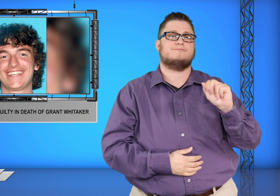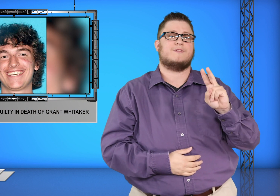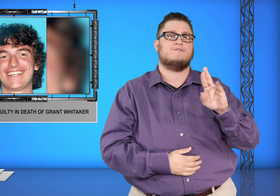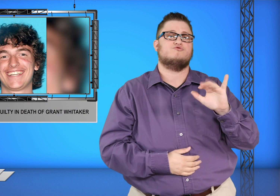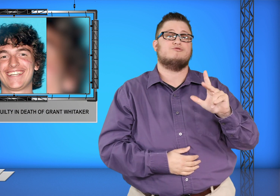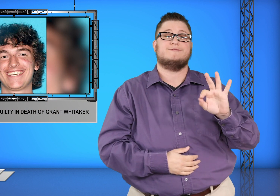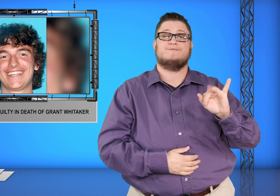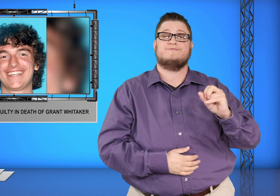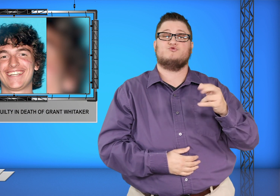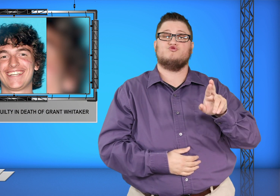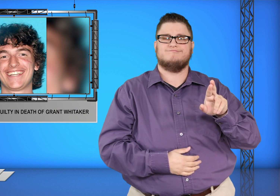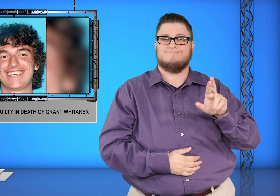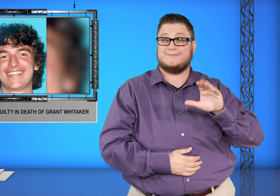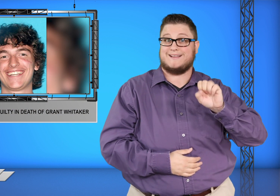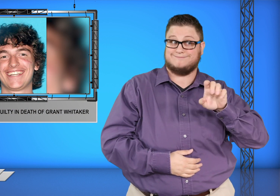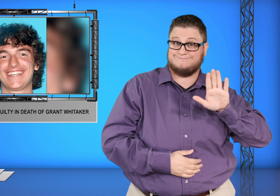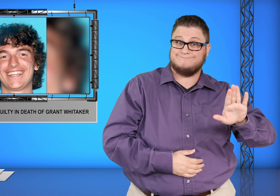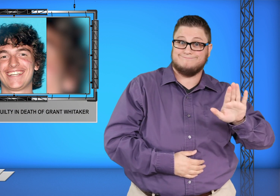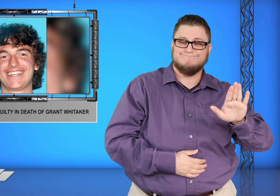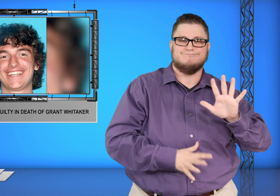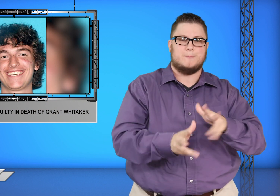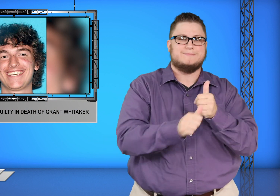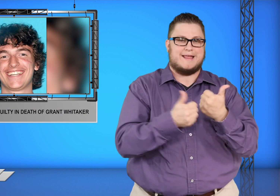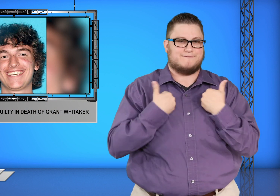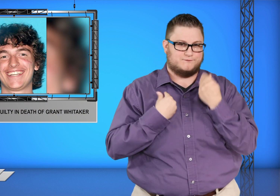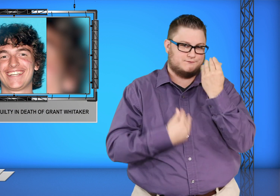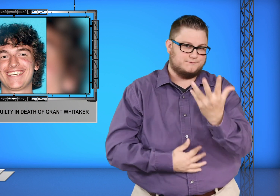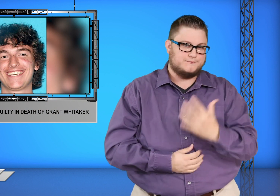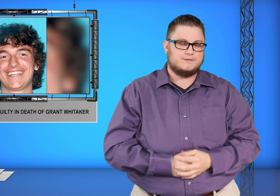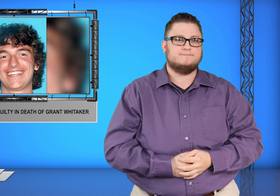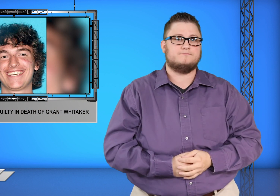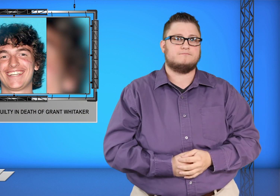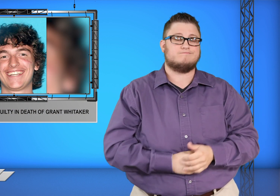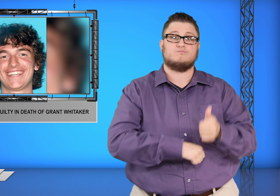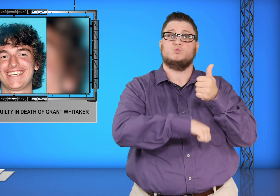We have an update on the Mavrick Fisher case.